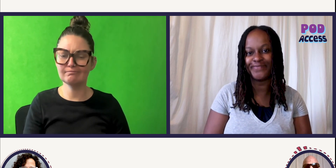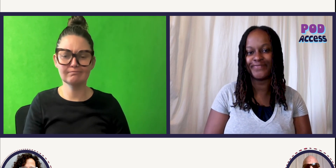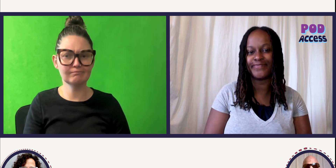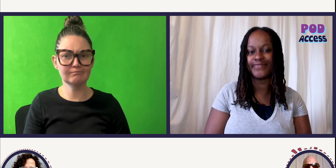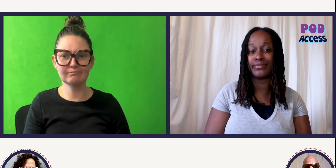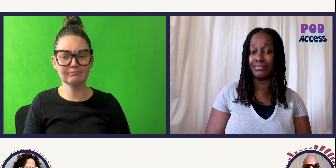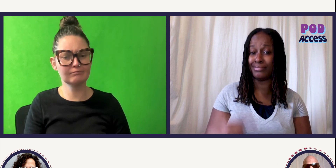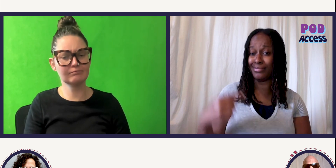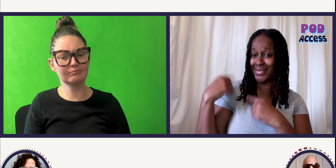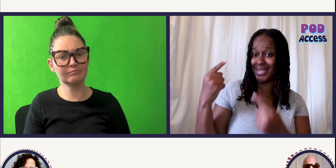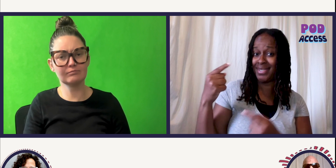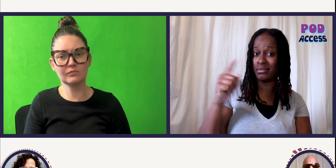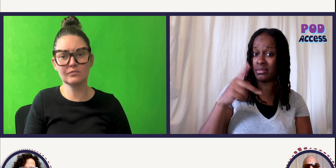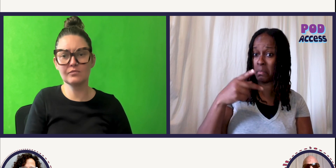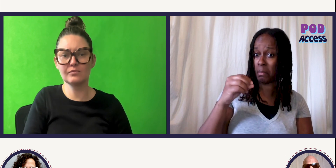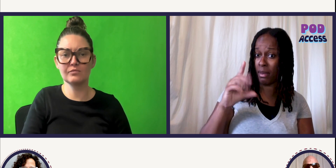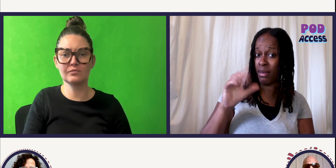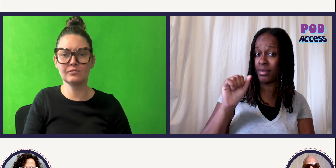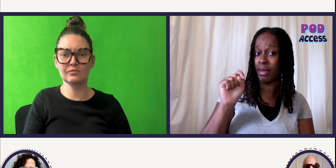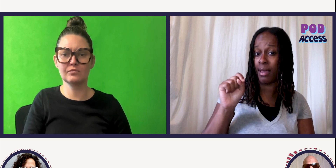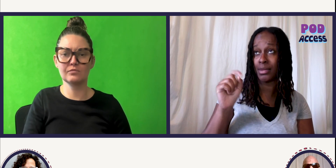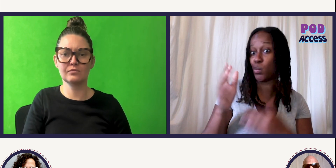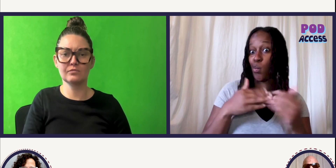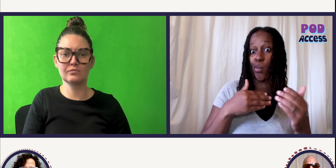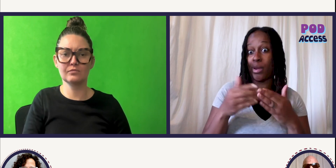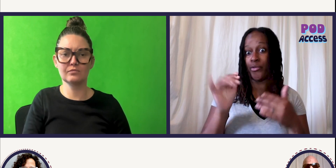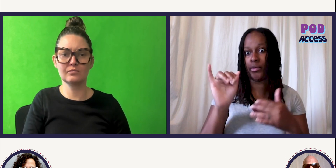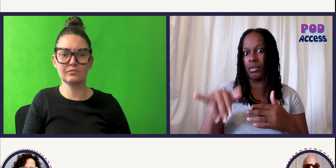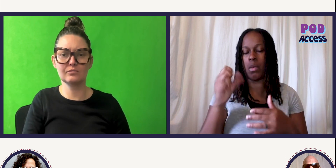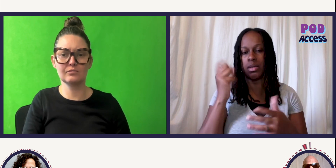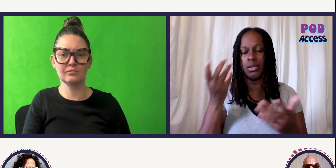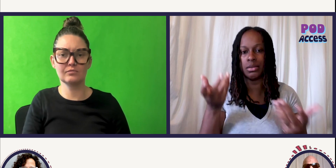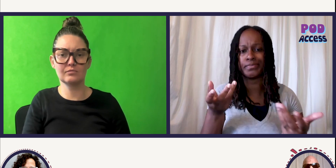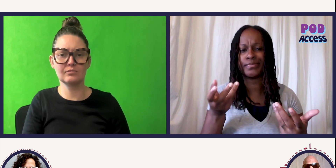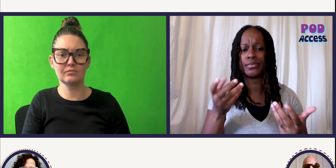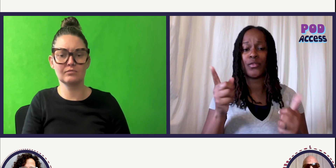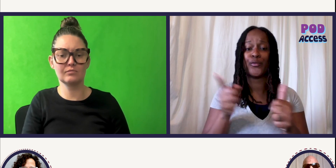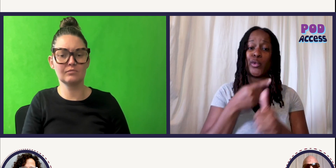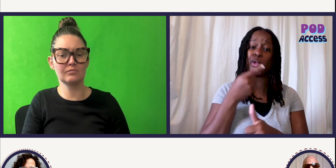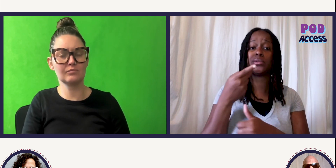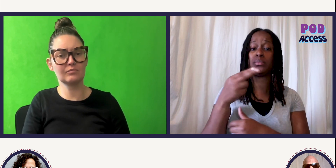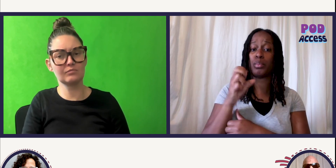Ever since that podcast, whatever it was, first pressed "publish," they began filling a gap,